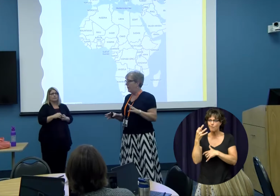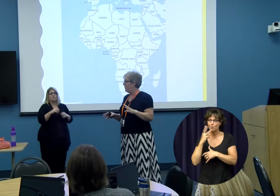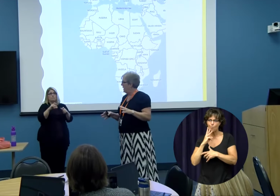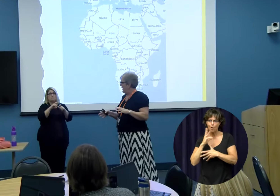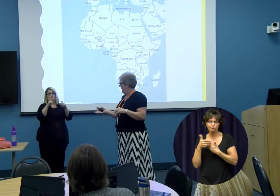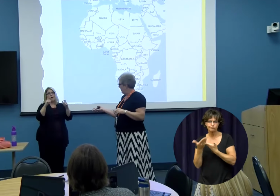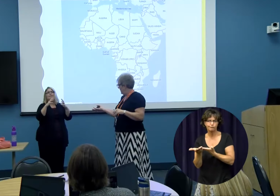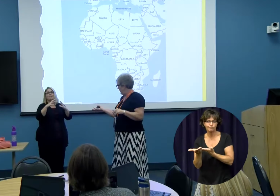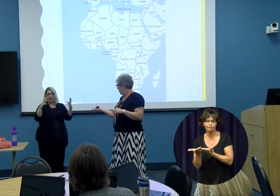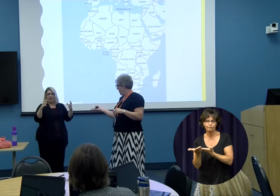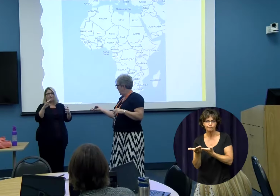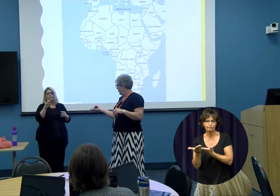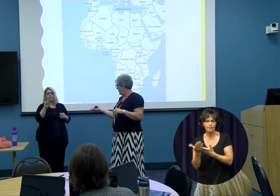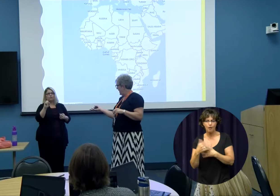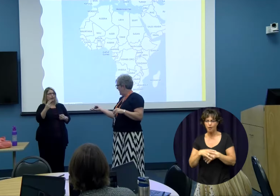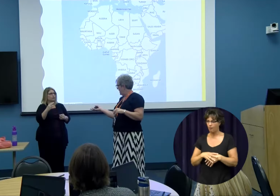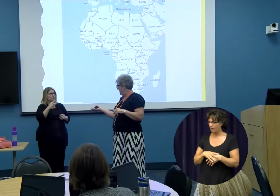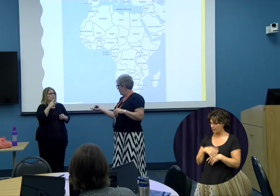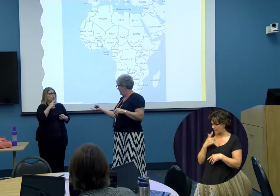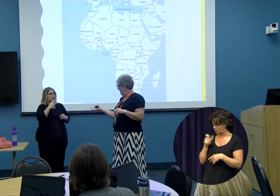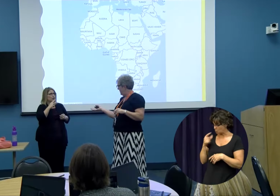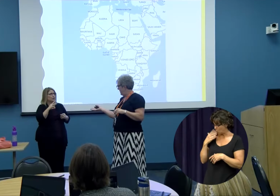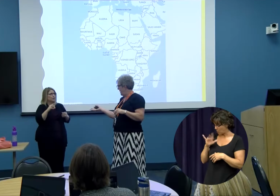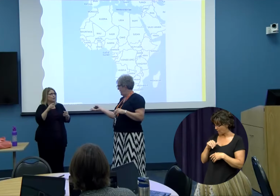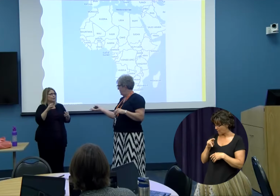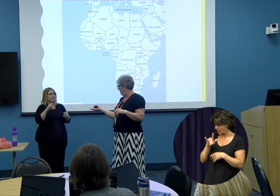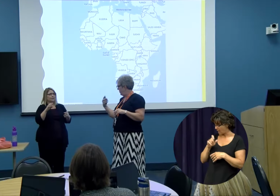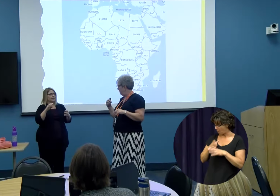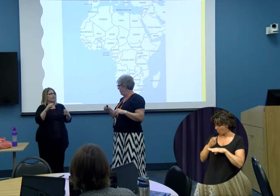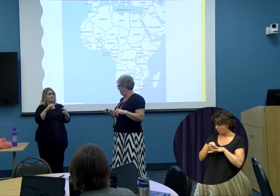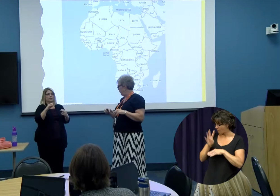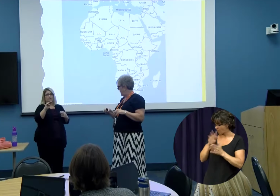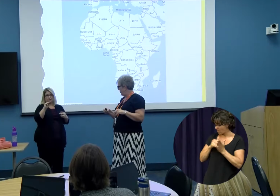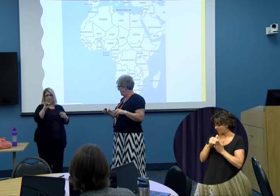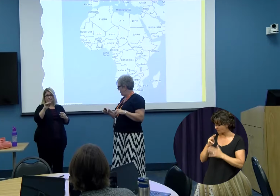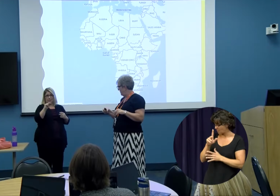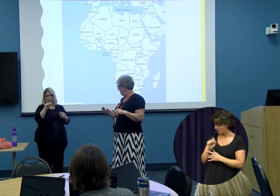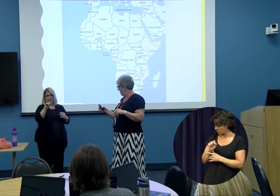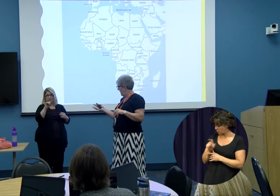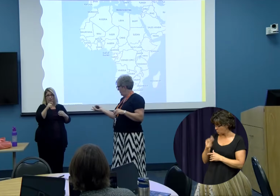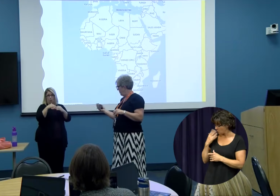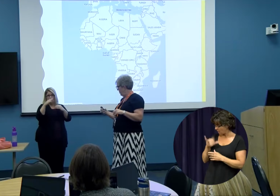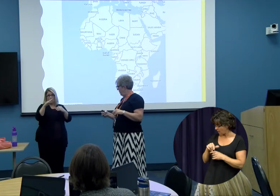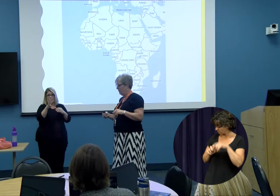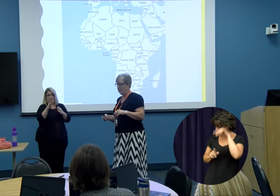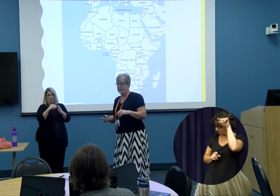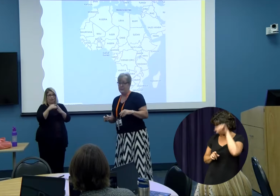Um, the land fertile. Exactly, there's not a lot of fertile land, when you think there is fertile land,